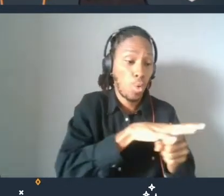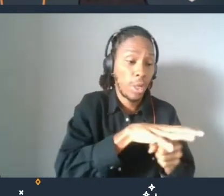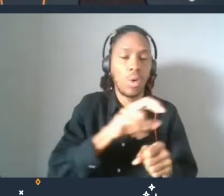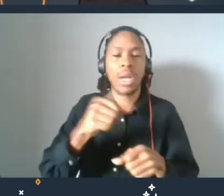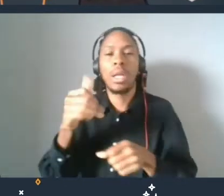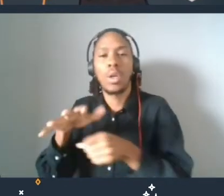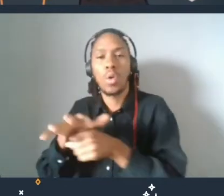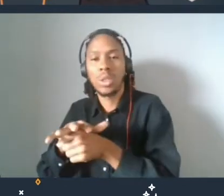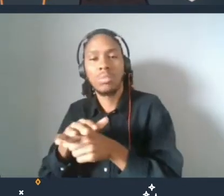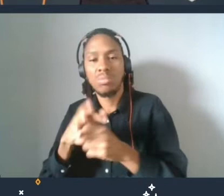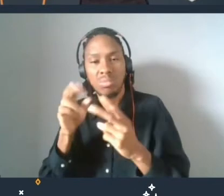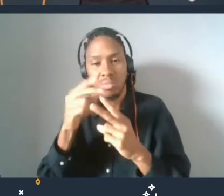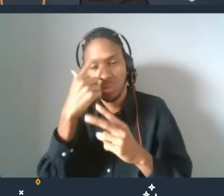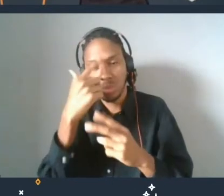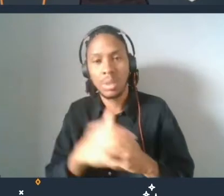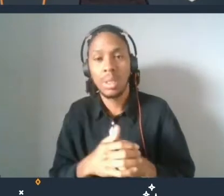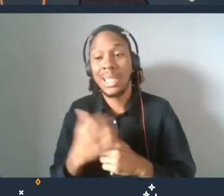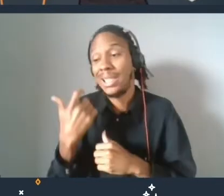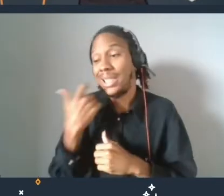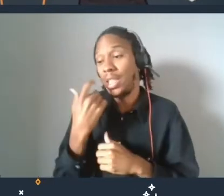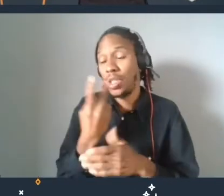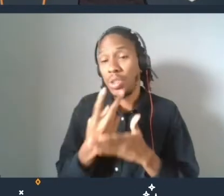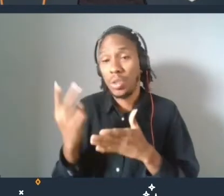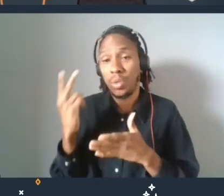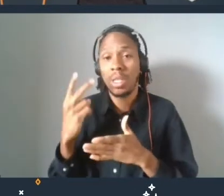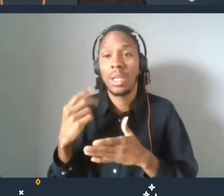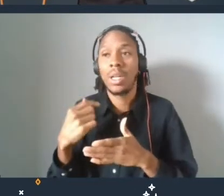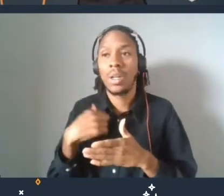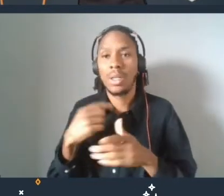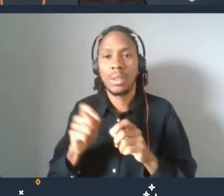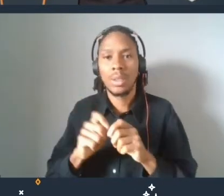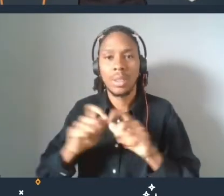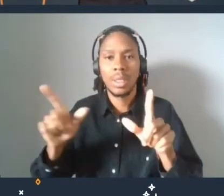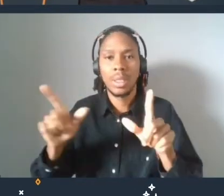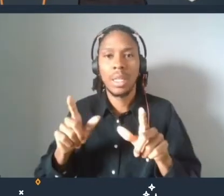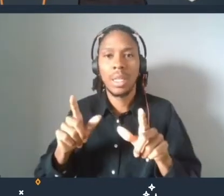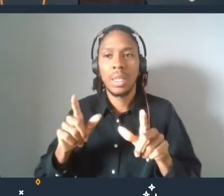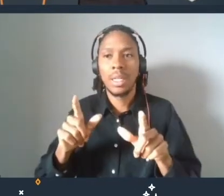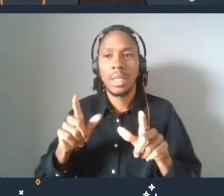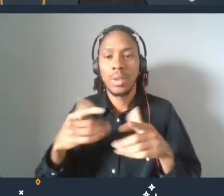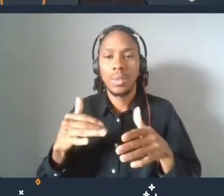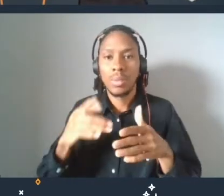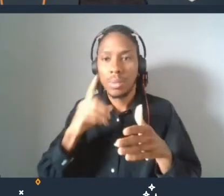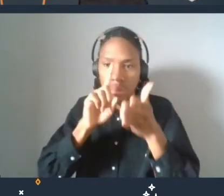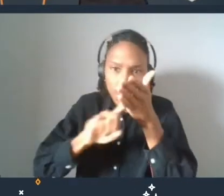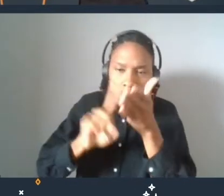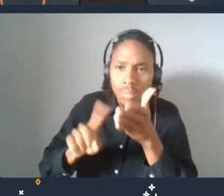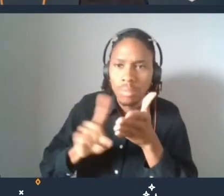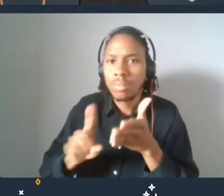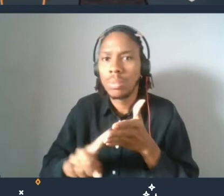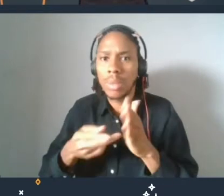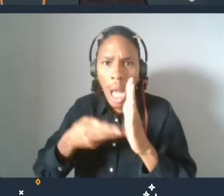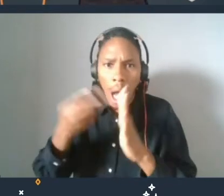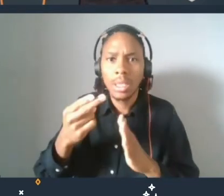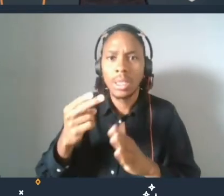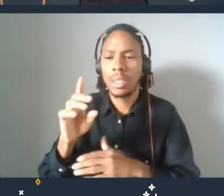we introduced new checksum options to accelerate integrity checking of data. One of the things we've learned over 16 years of operating S3